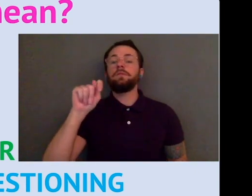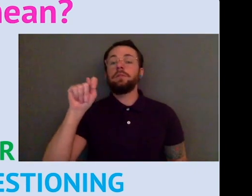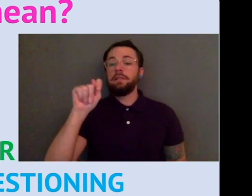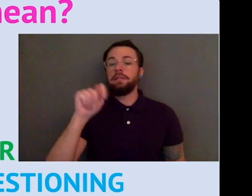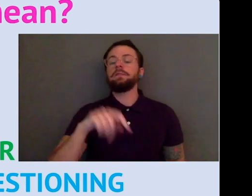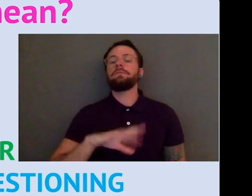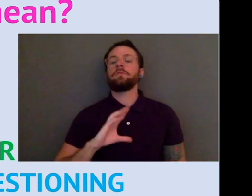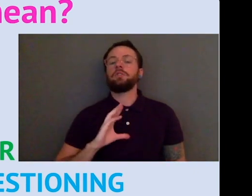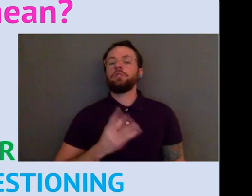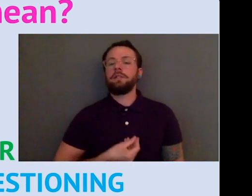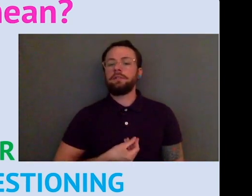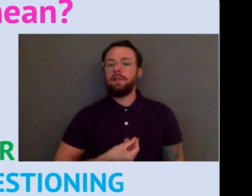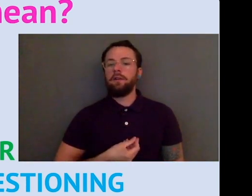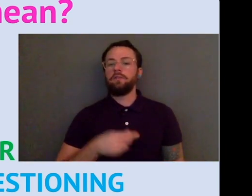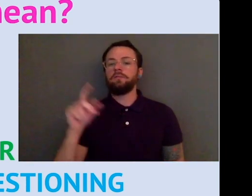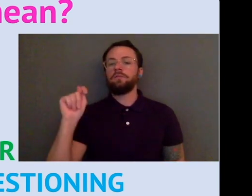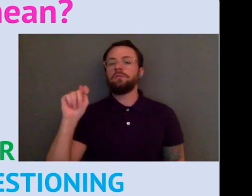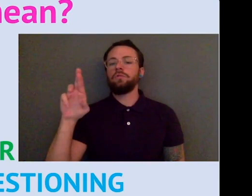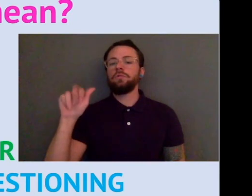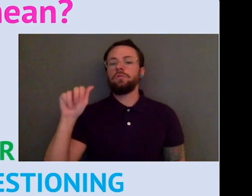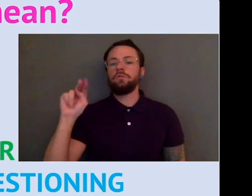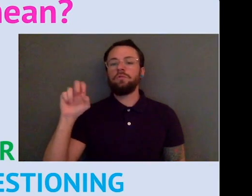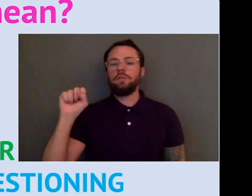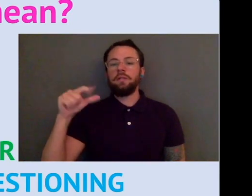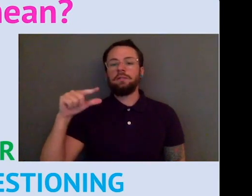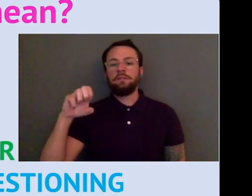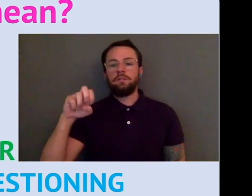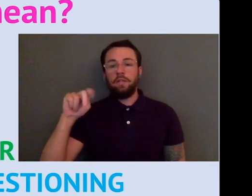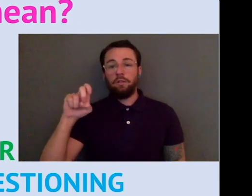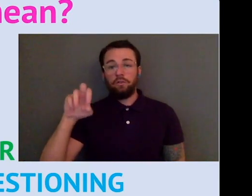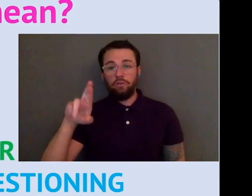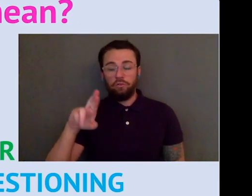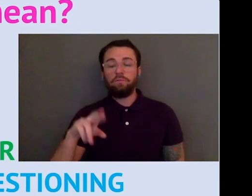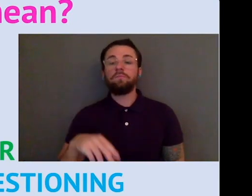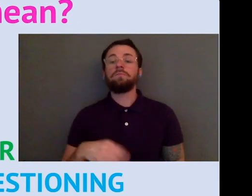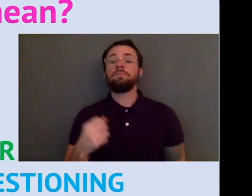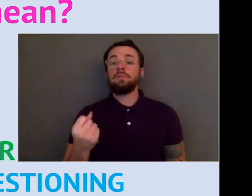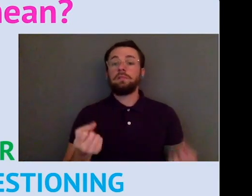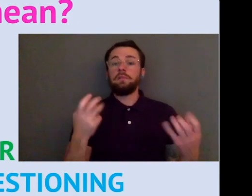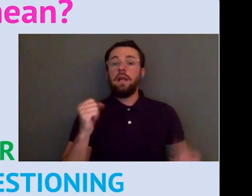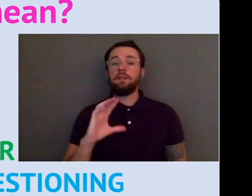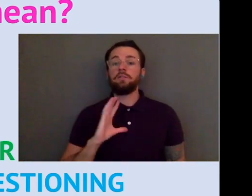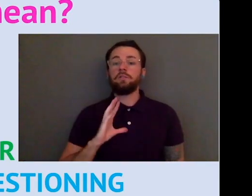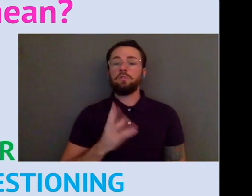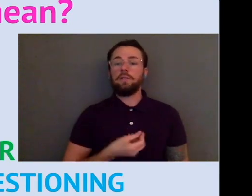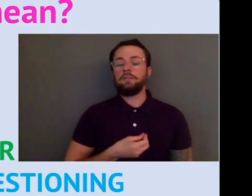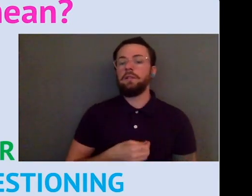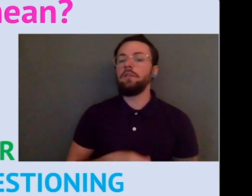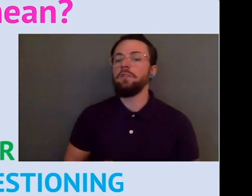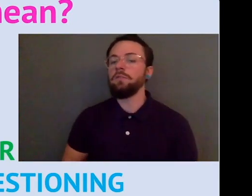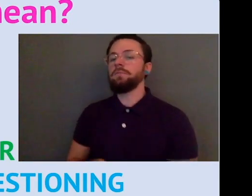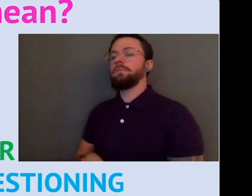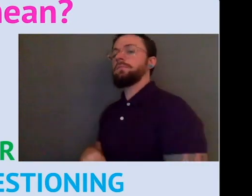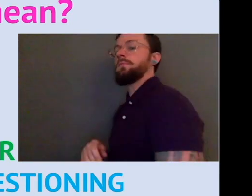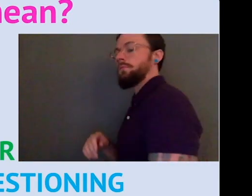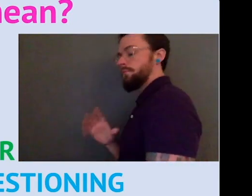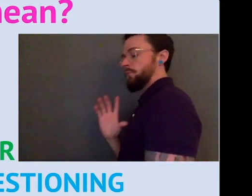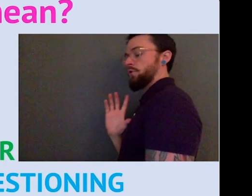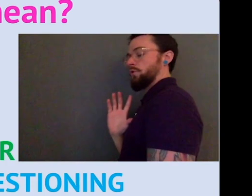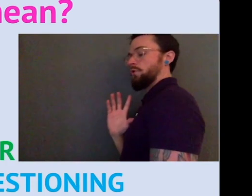T stands for transgender and this is the sign. The sign is like this.